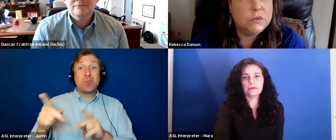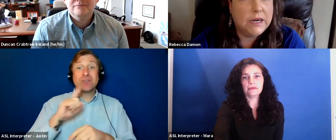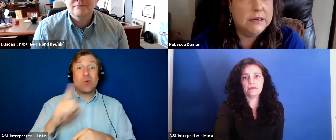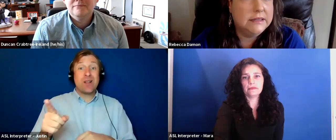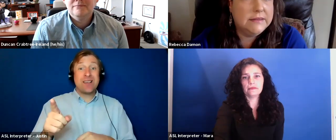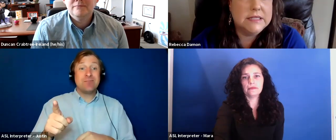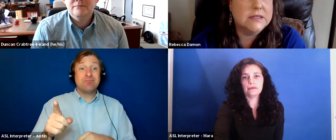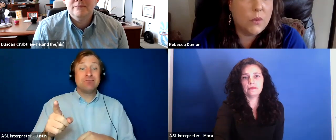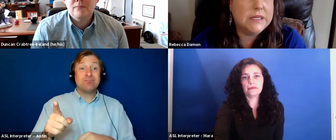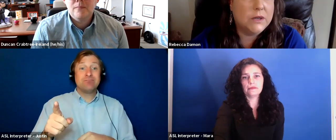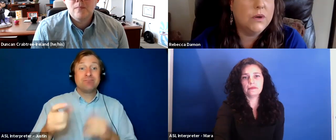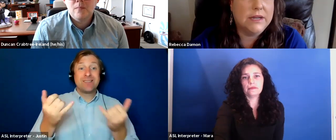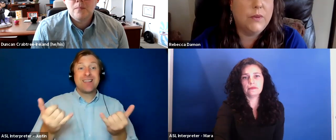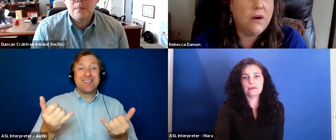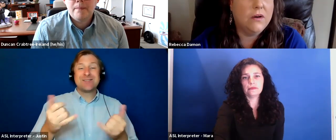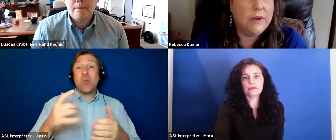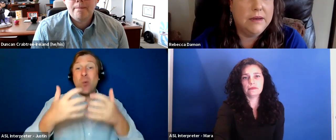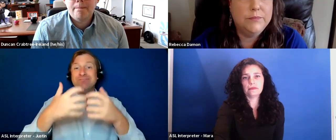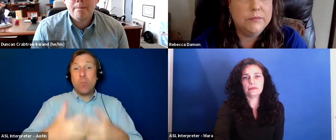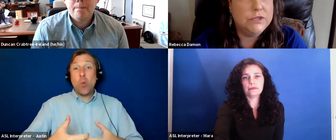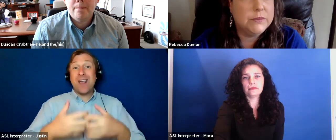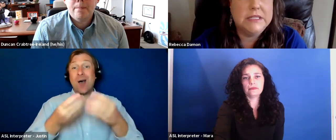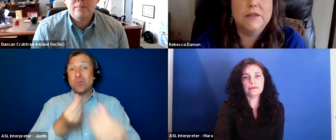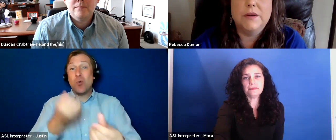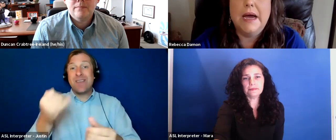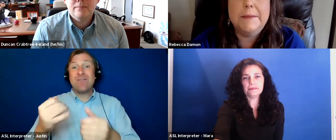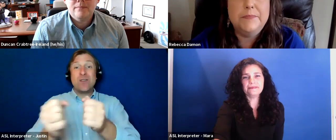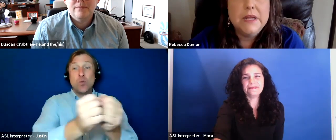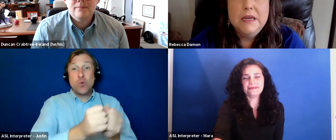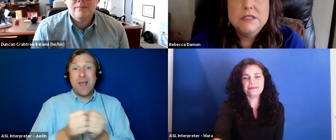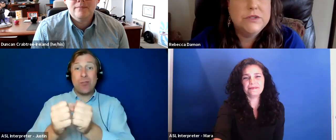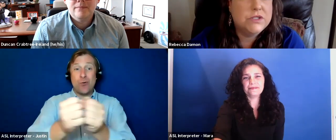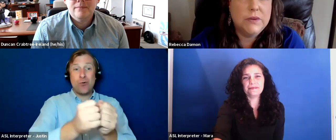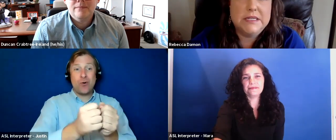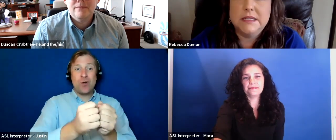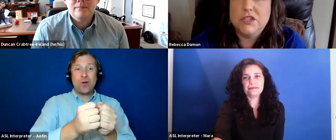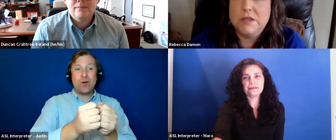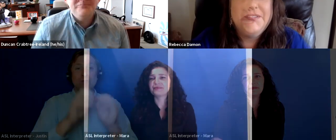this is the only gonna work if we all do it together. So it was just a great discussion.